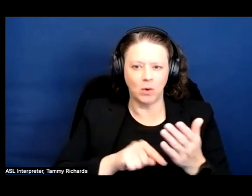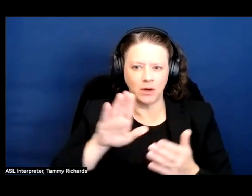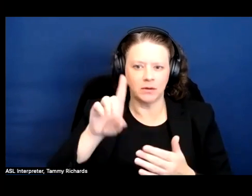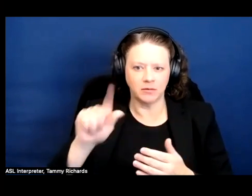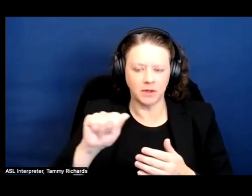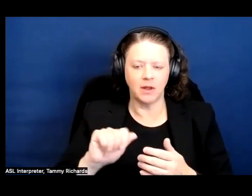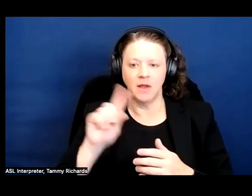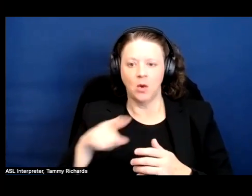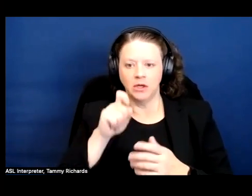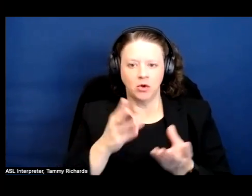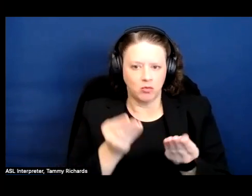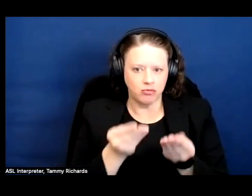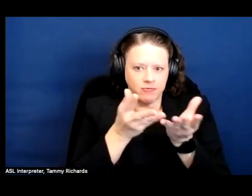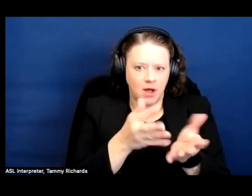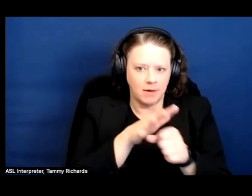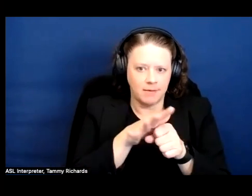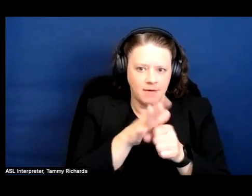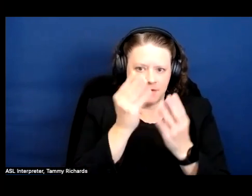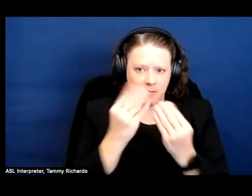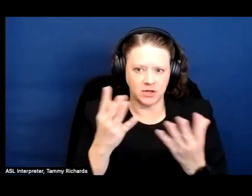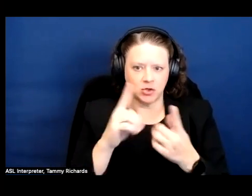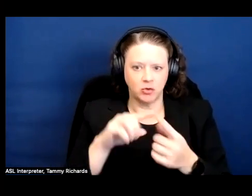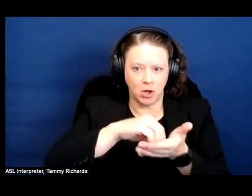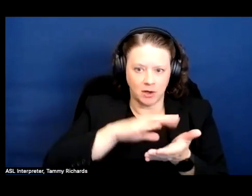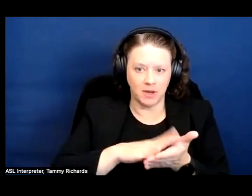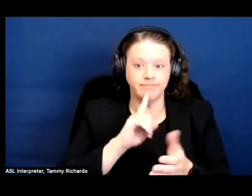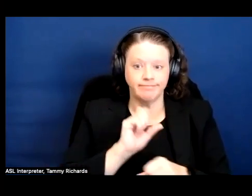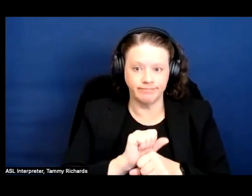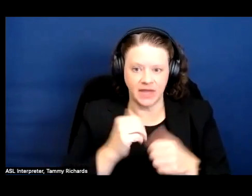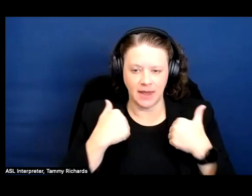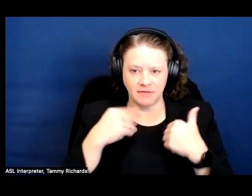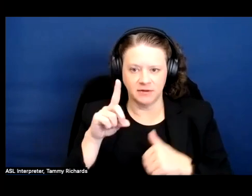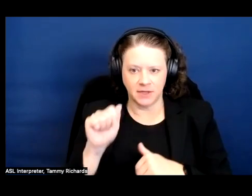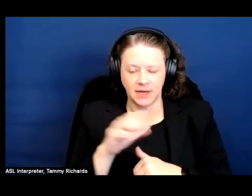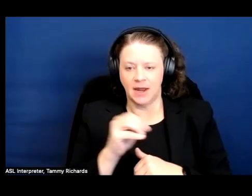Assistance animals are allowed anywhere that tenants are allowed unless it would create an undue burden